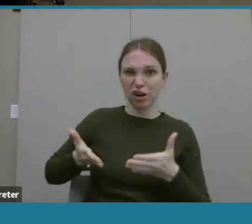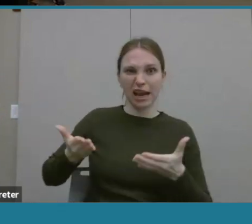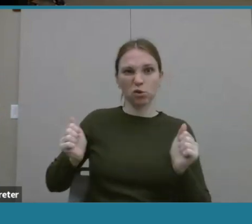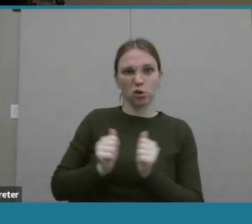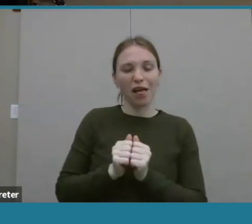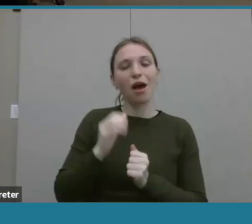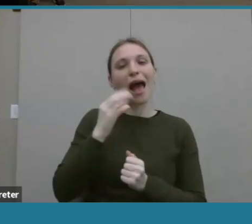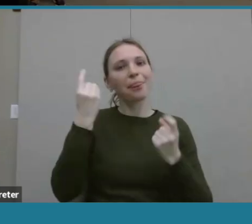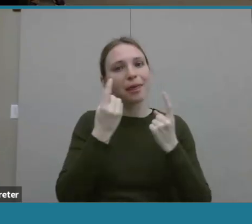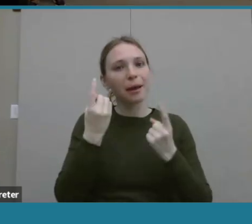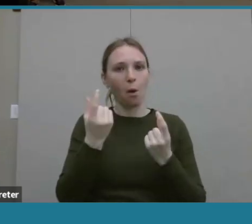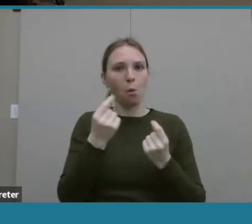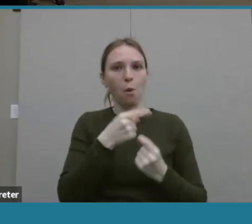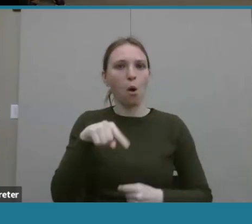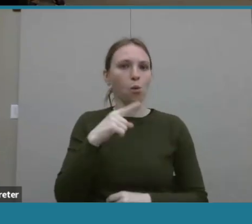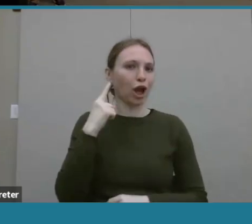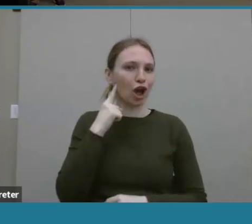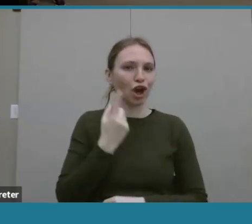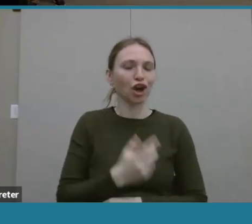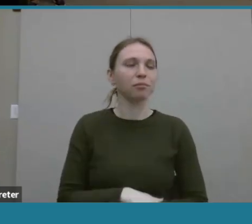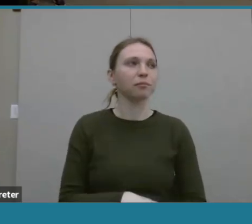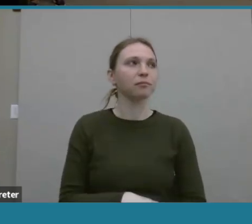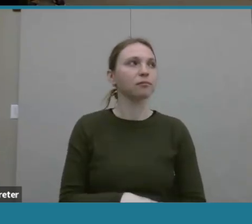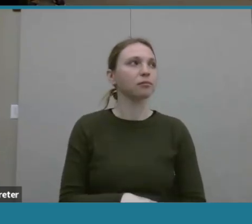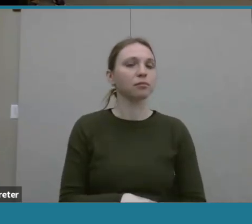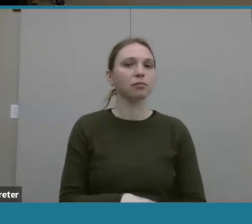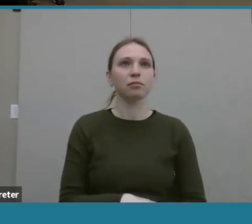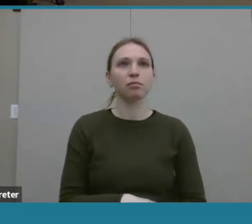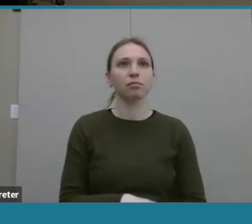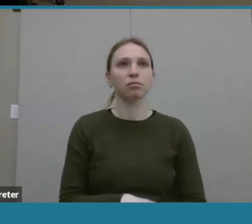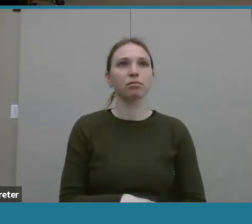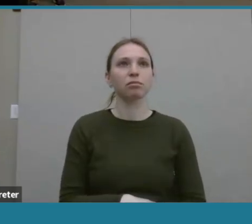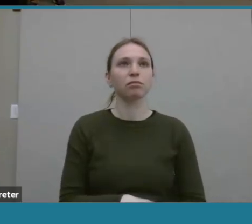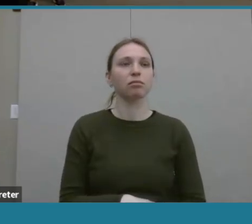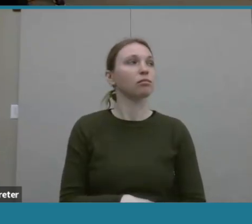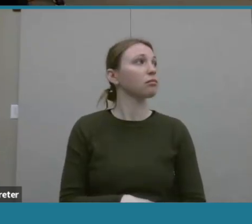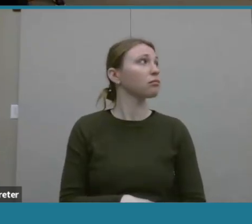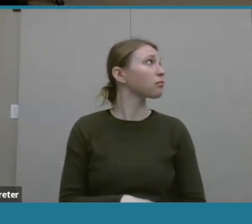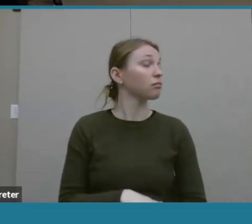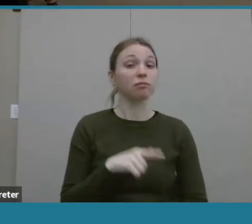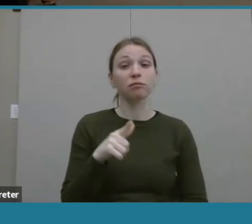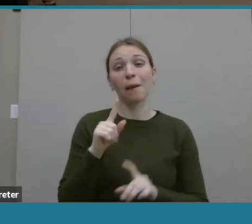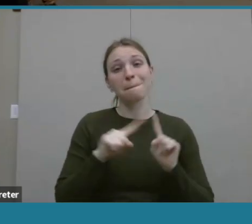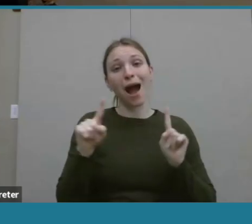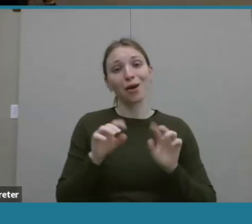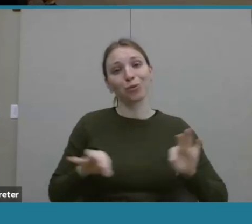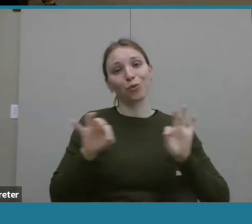It's an investment. Yep. Yeah, it's a good point. It was worth it though. We got some information.